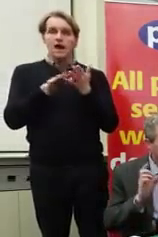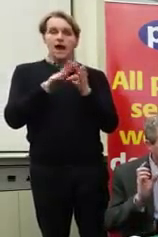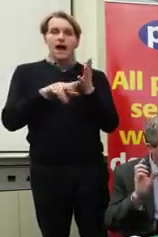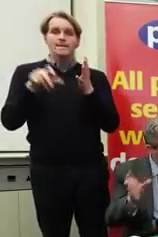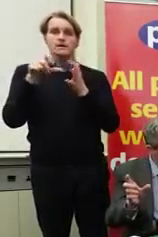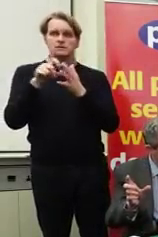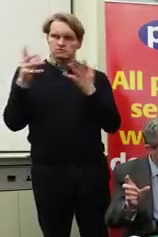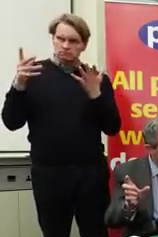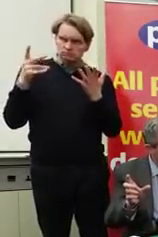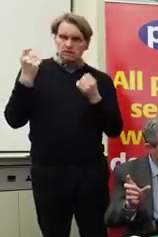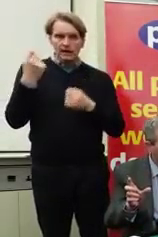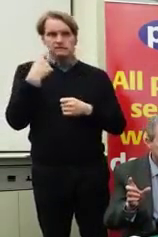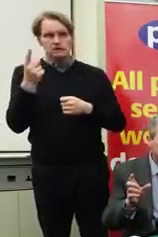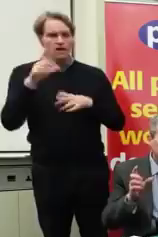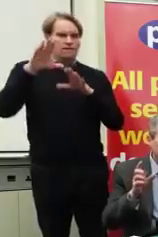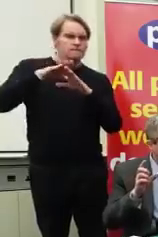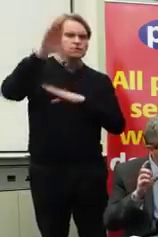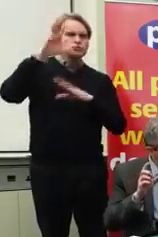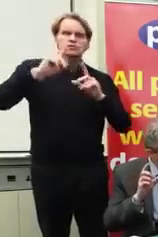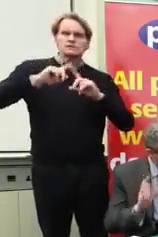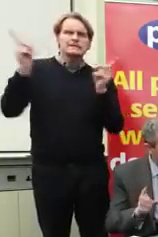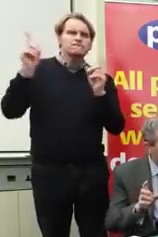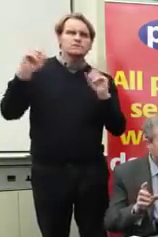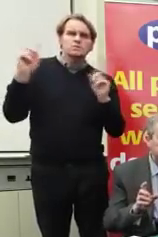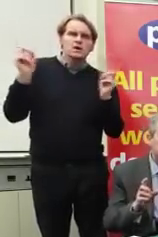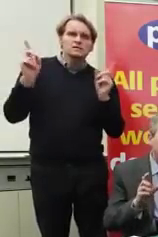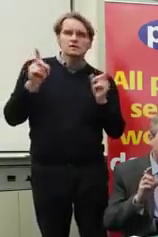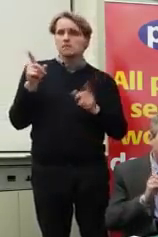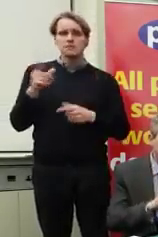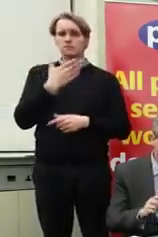what he was going to do differently and he didn't do that. And why this is